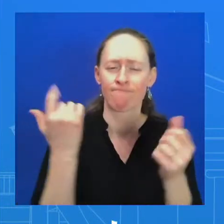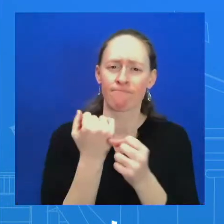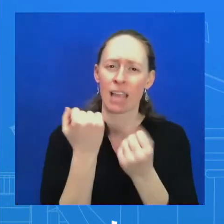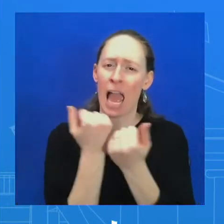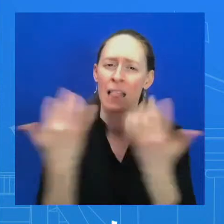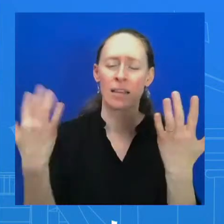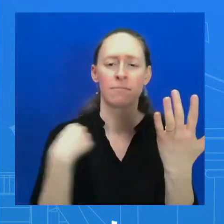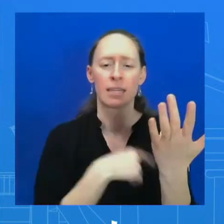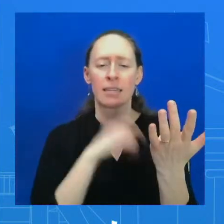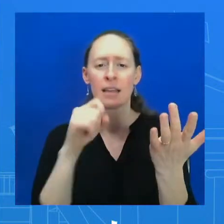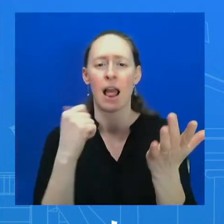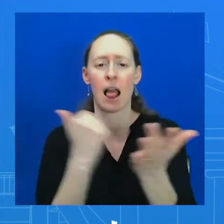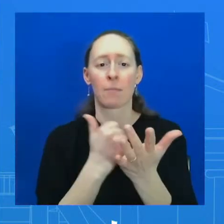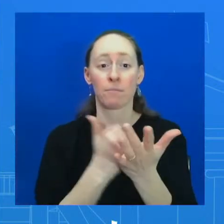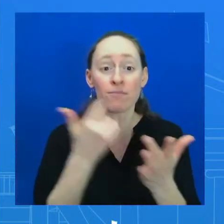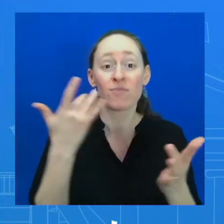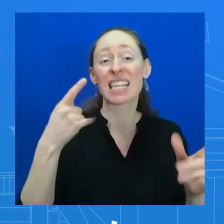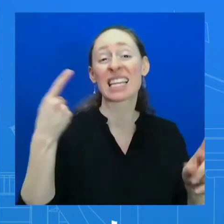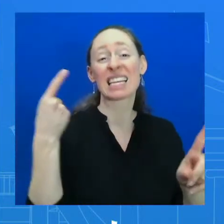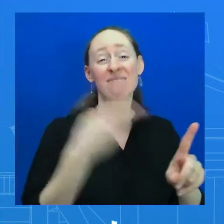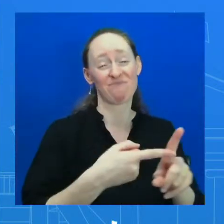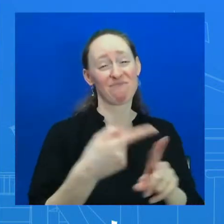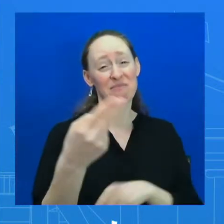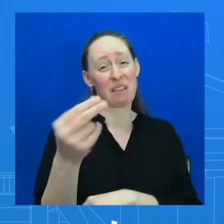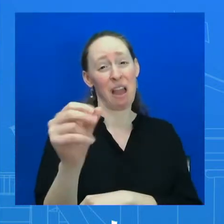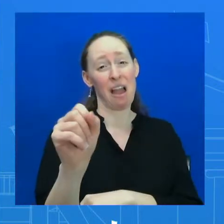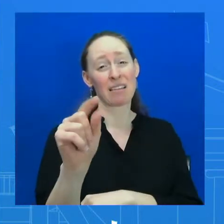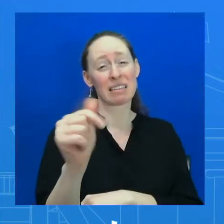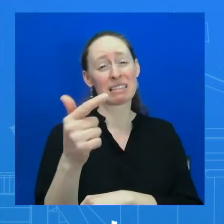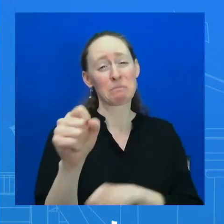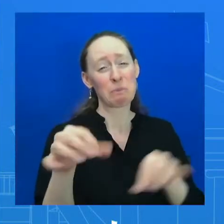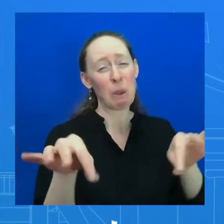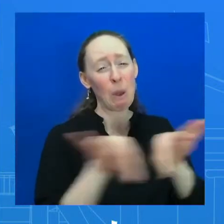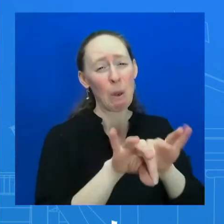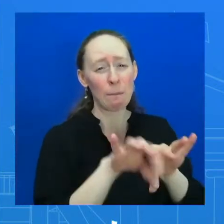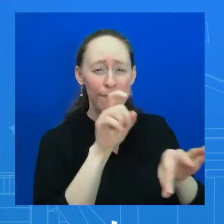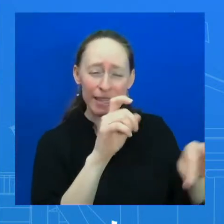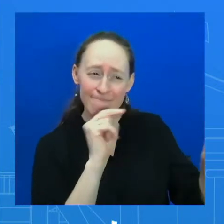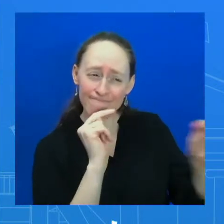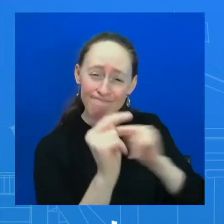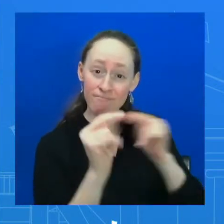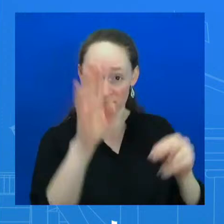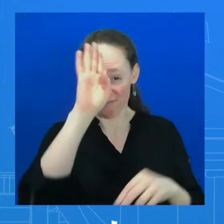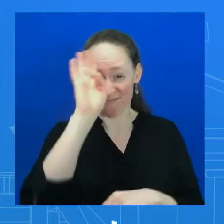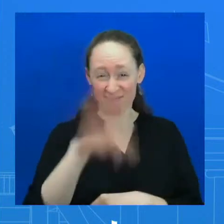This is why we've been working 24/7 to get that done -- get that humanitarian aid, get that ceasefire,